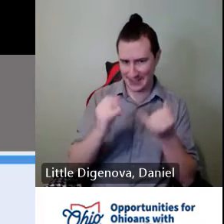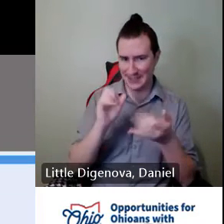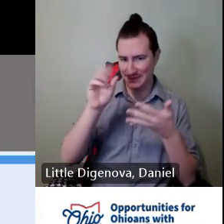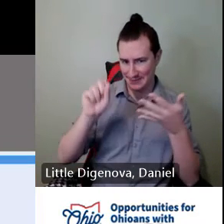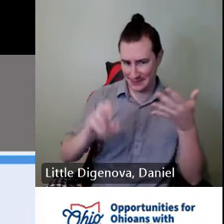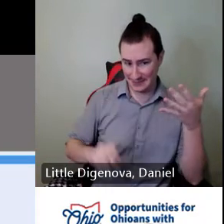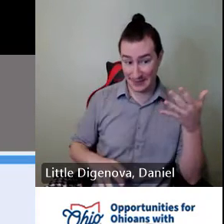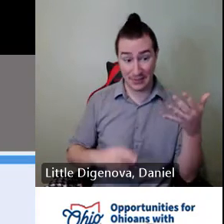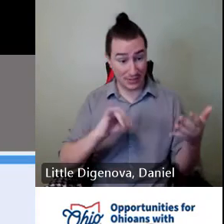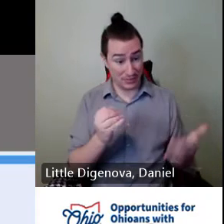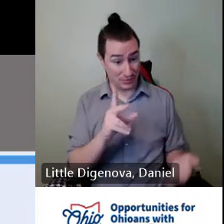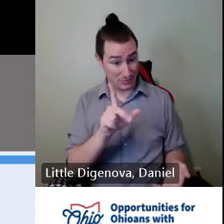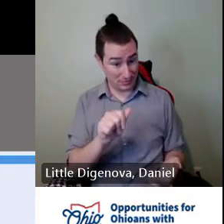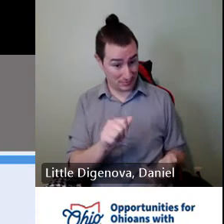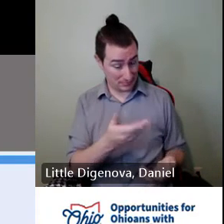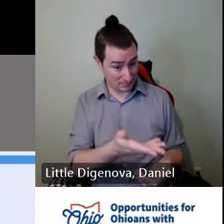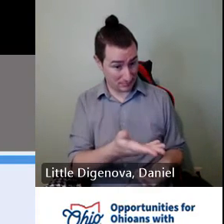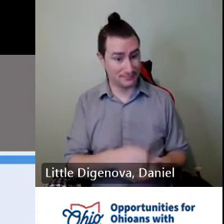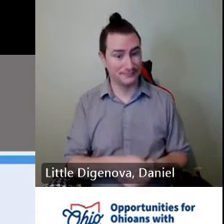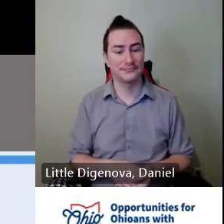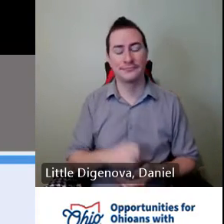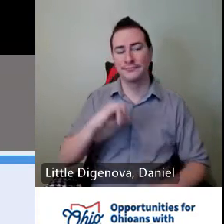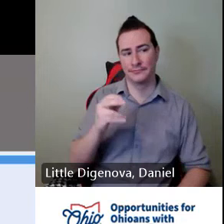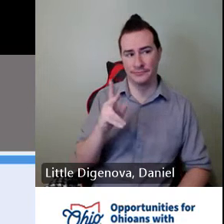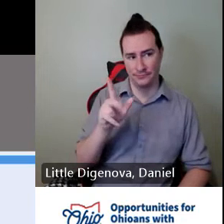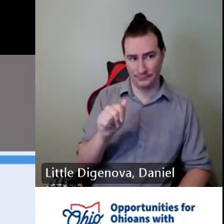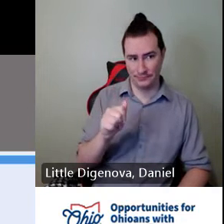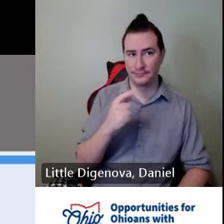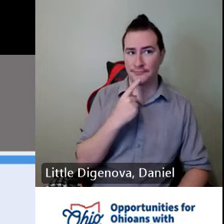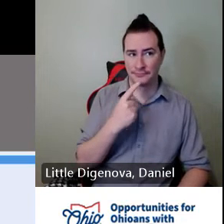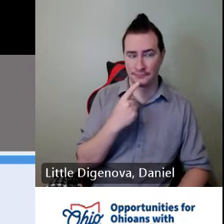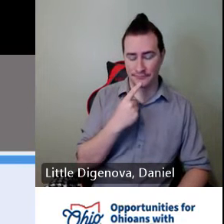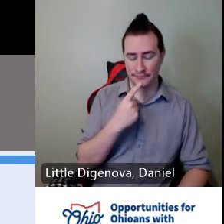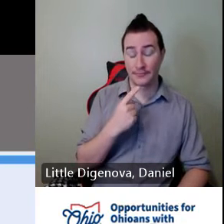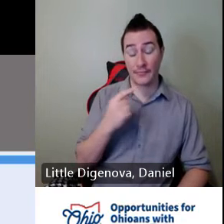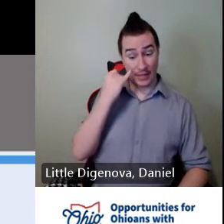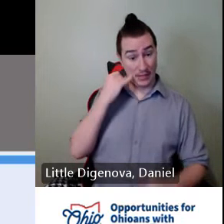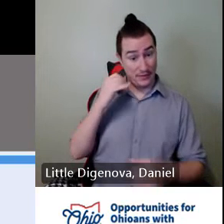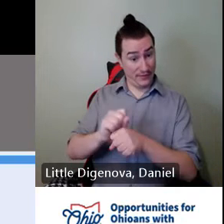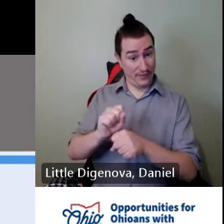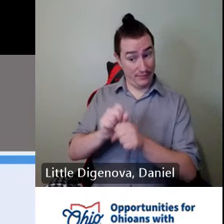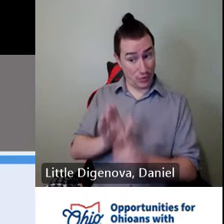Julia: Well, one option, with the employee’s permission, is to Contact the employee’s medical provider and ask what